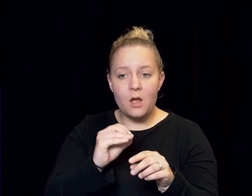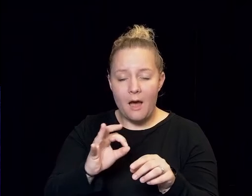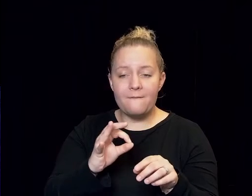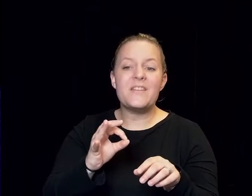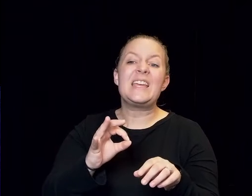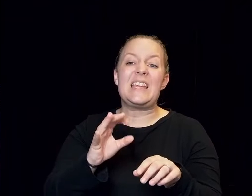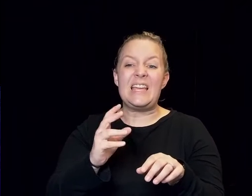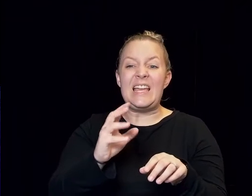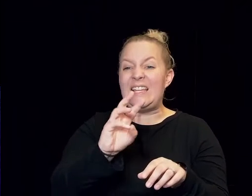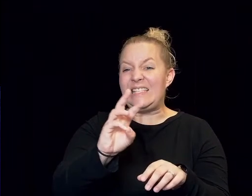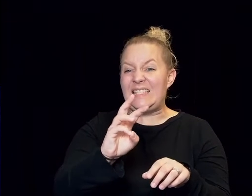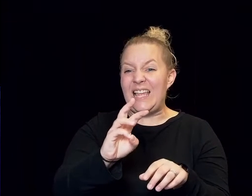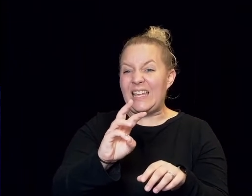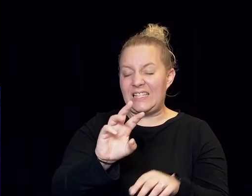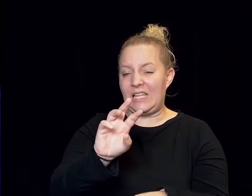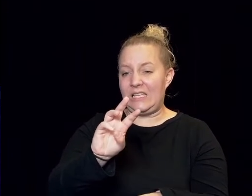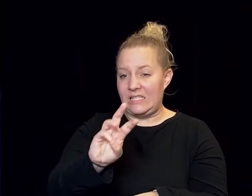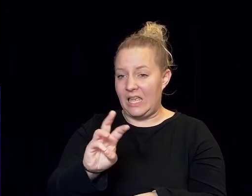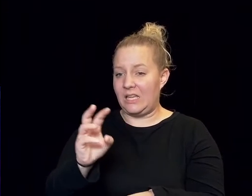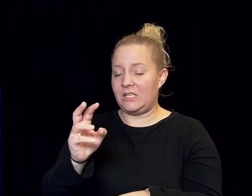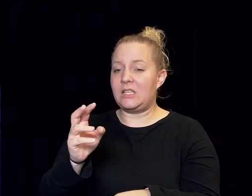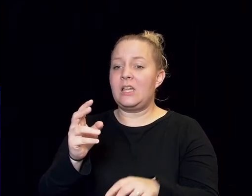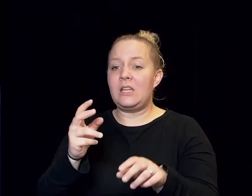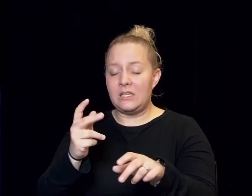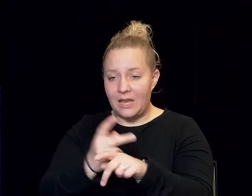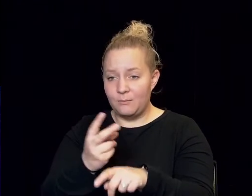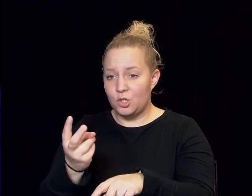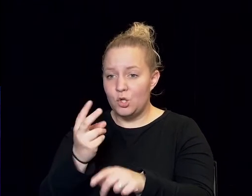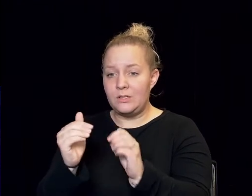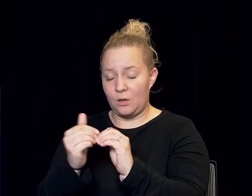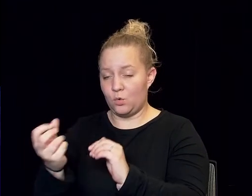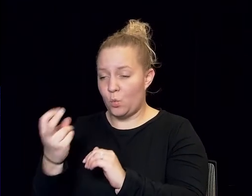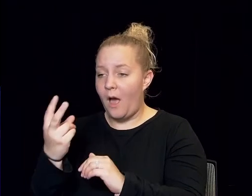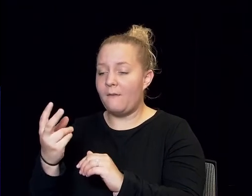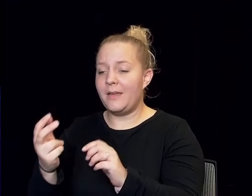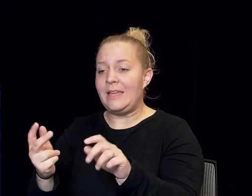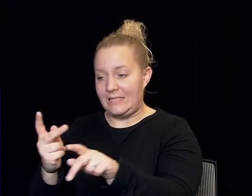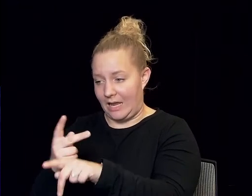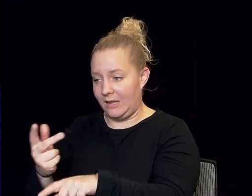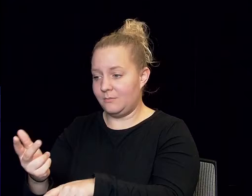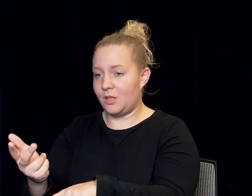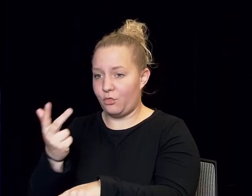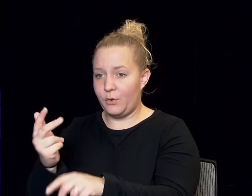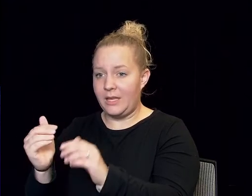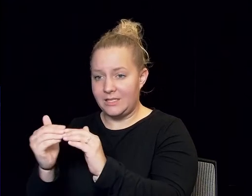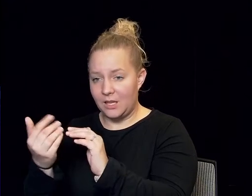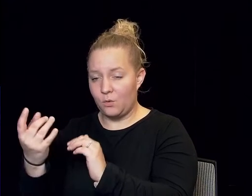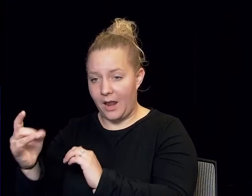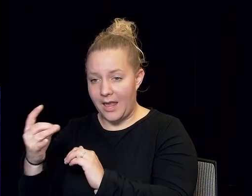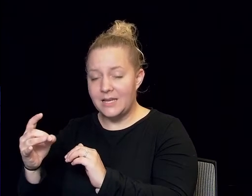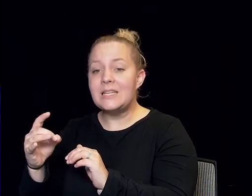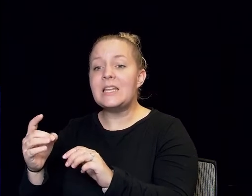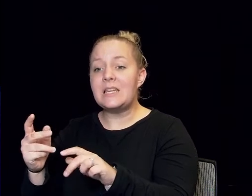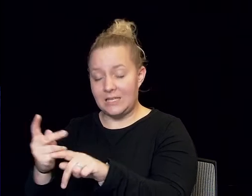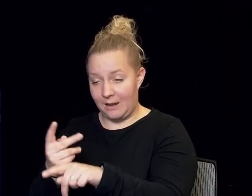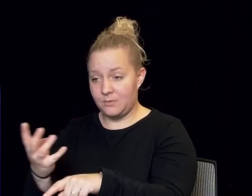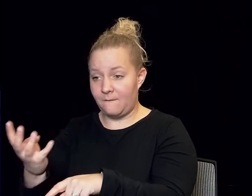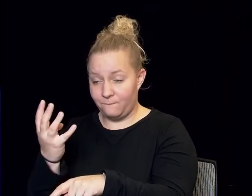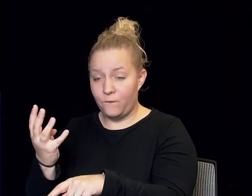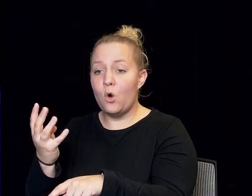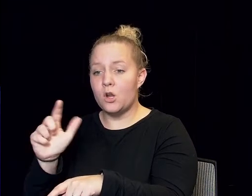6 times 2 is 12. 6 times 3 is 18. 6 times 4=24. 6 times 5 is 30.